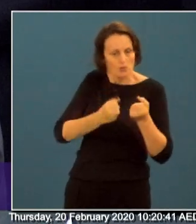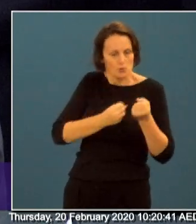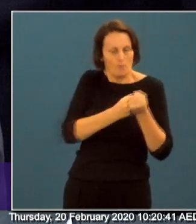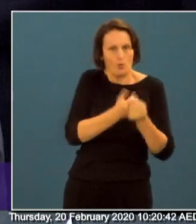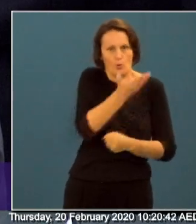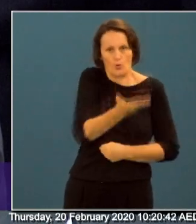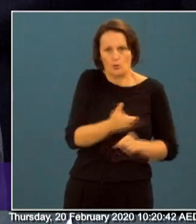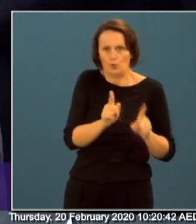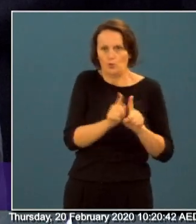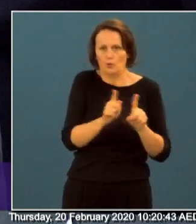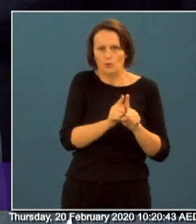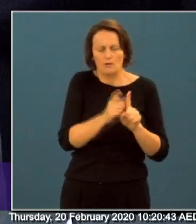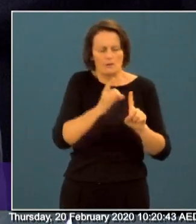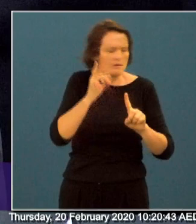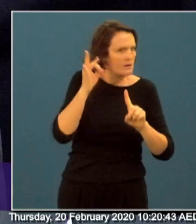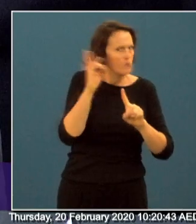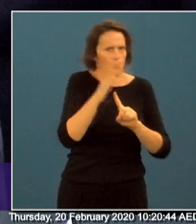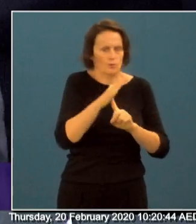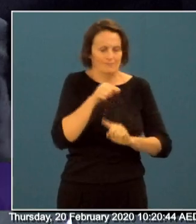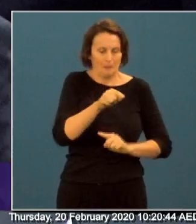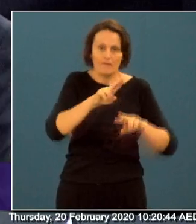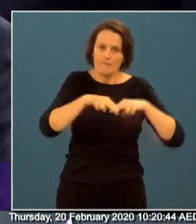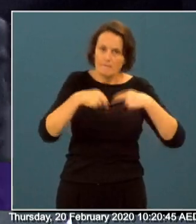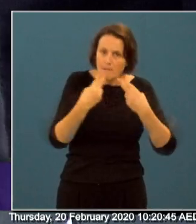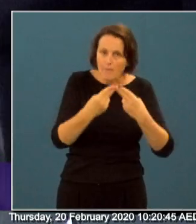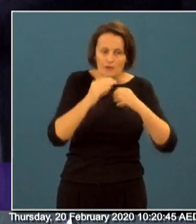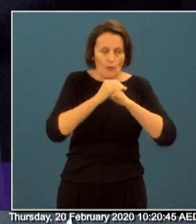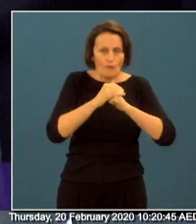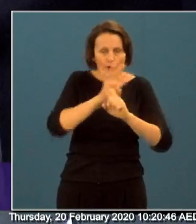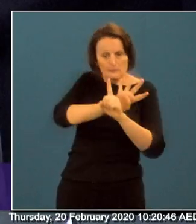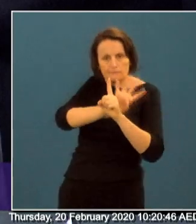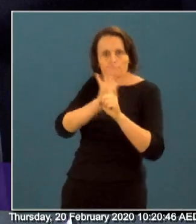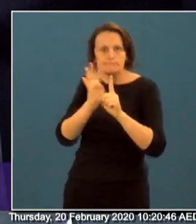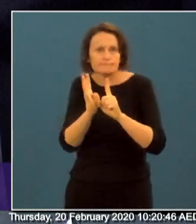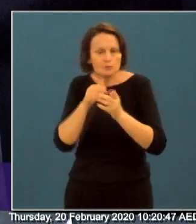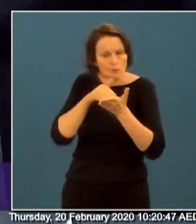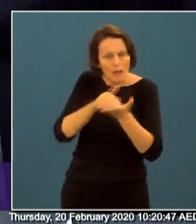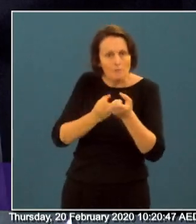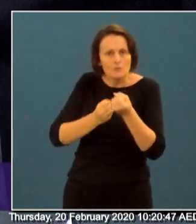how critical family and friends are to the maintenance of good health.